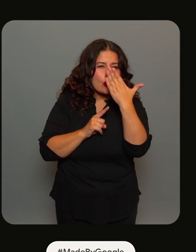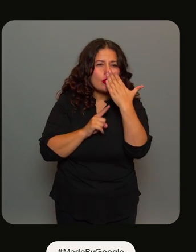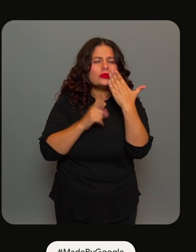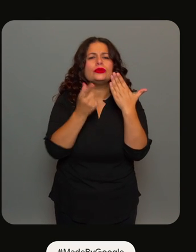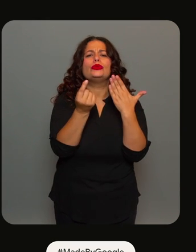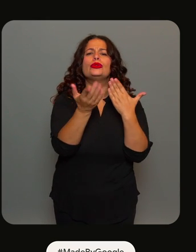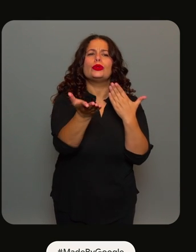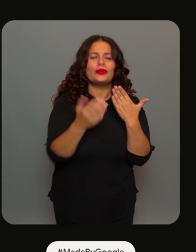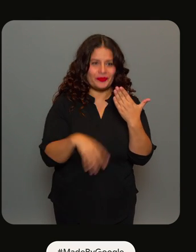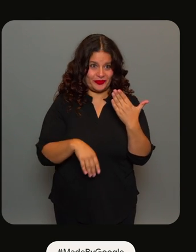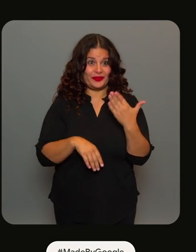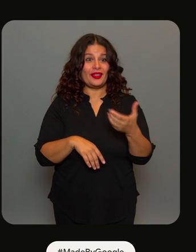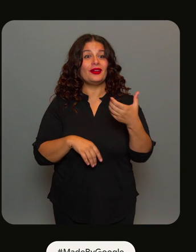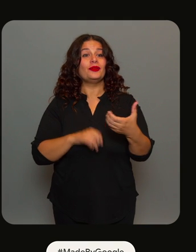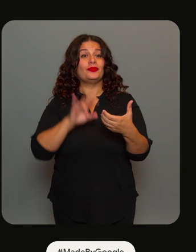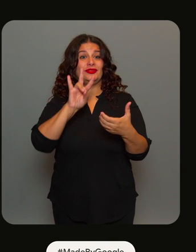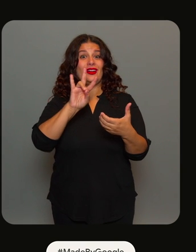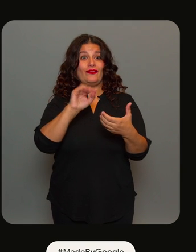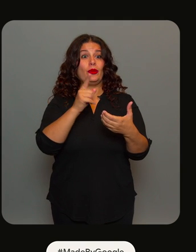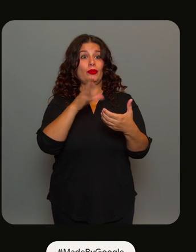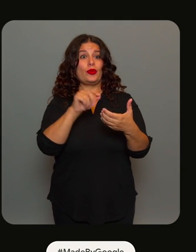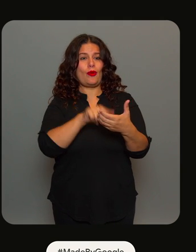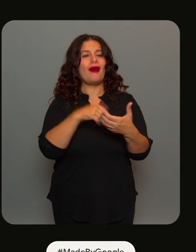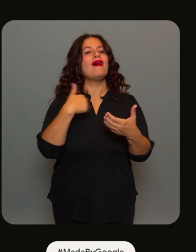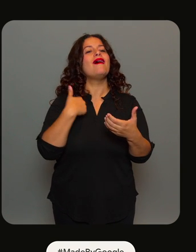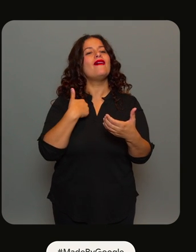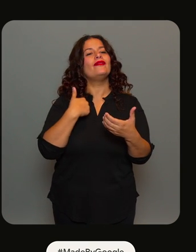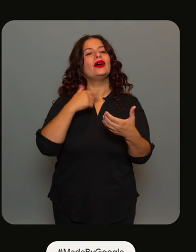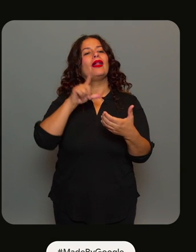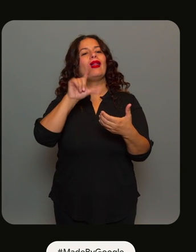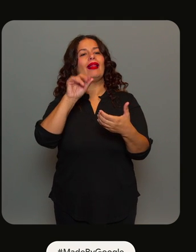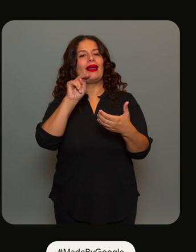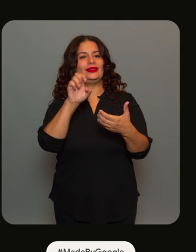Pixel 7 Pro's new ultrawide lens is 21 percent wider than Pixel